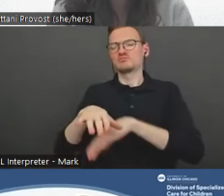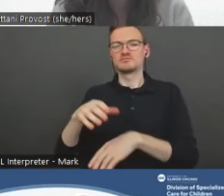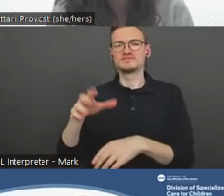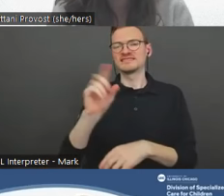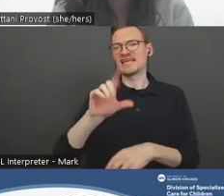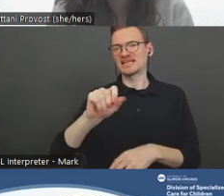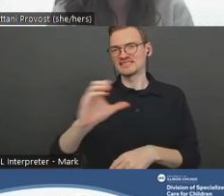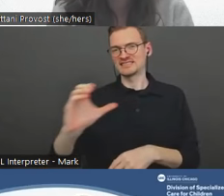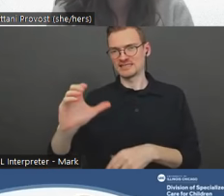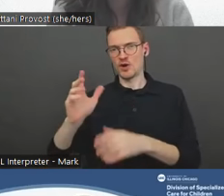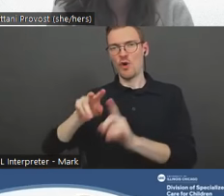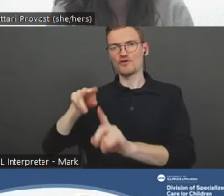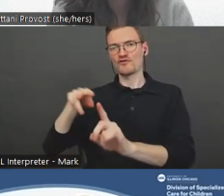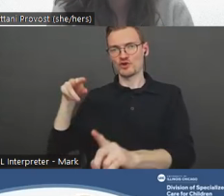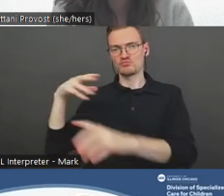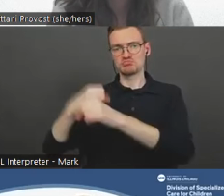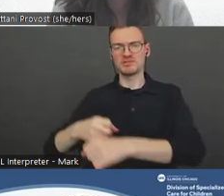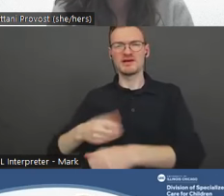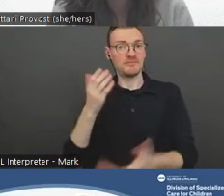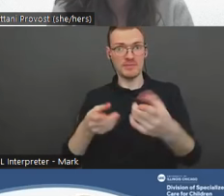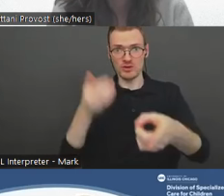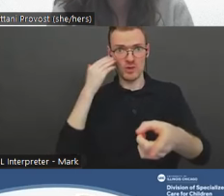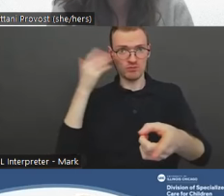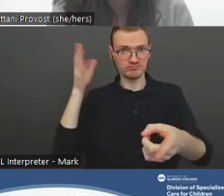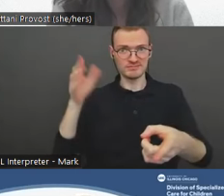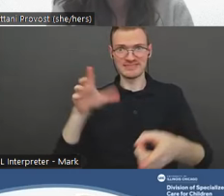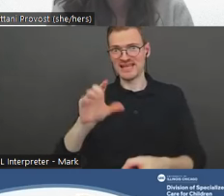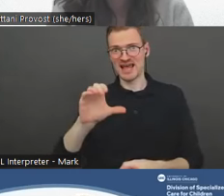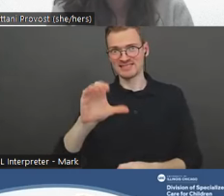of you might already know what DSCC is, who we are and what we do, but if you're someone